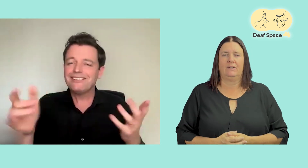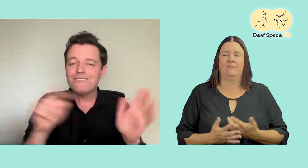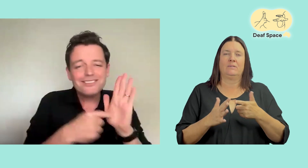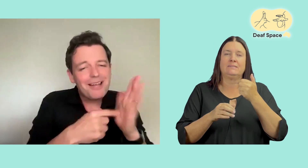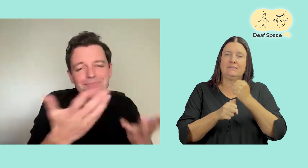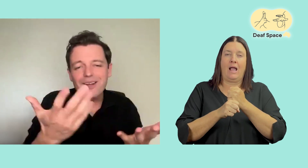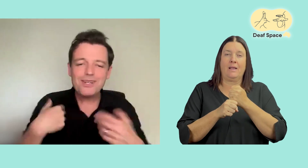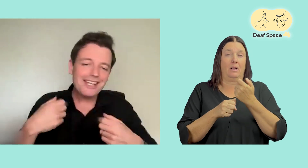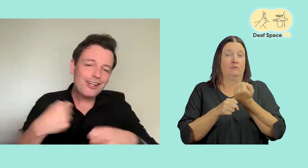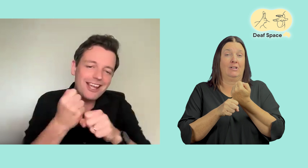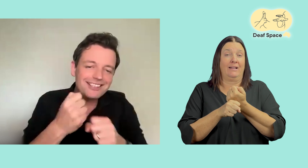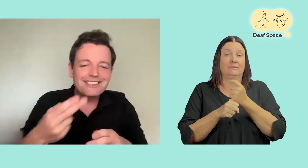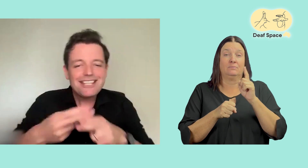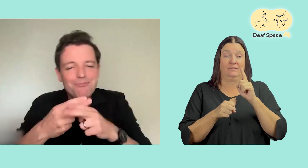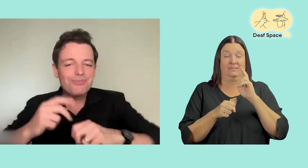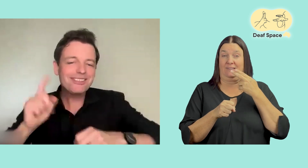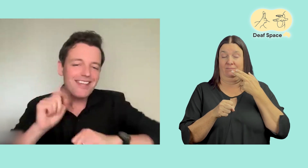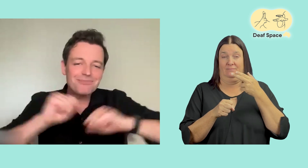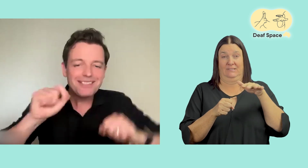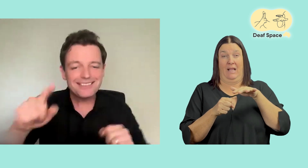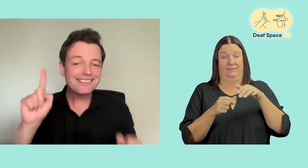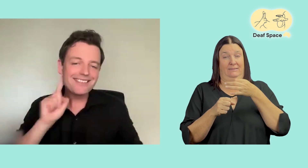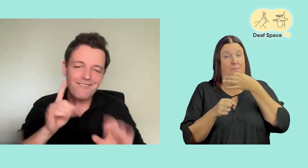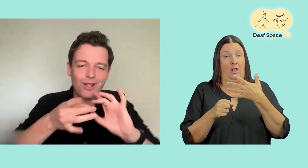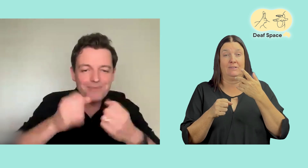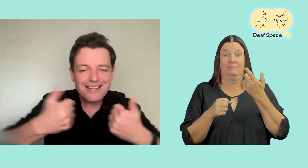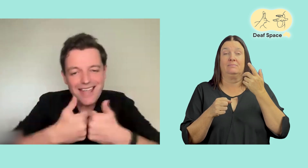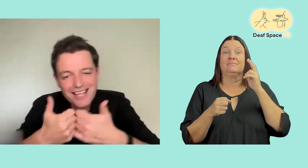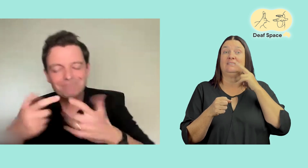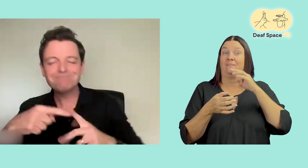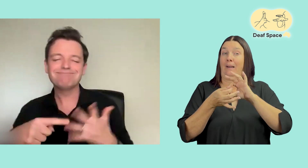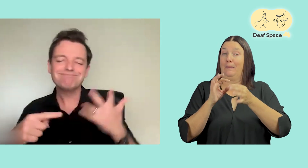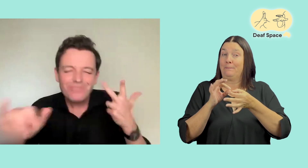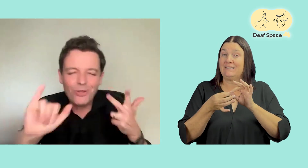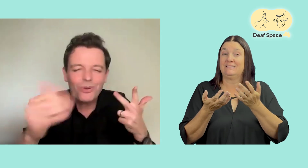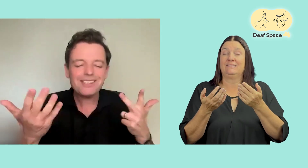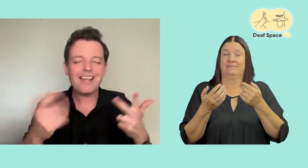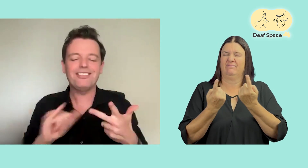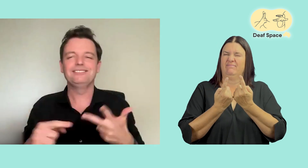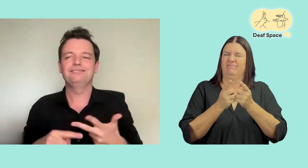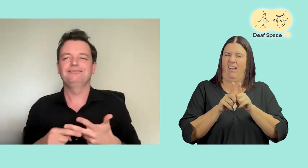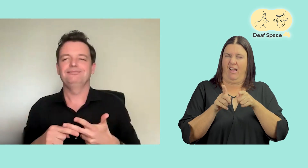For example, we create temporary Deaf spaces at the Deaflympic Games and other events like that.